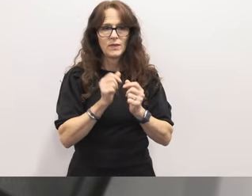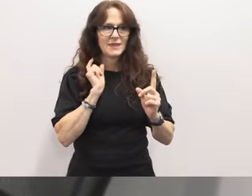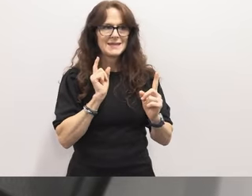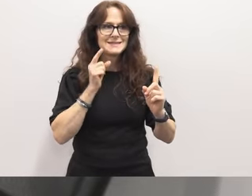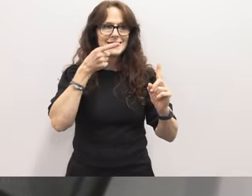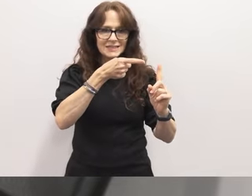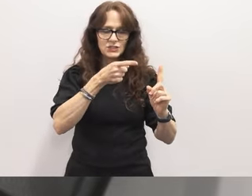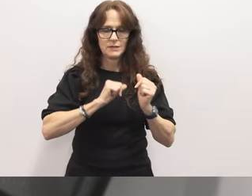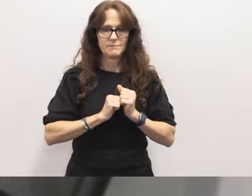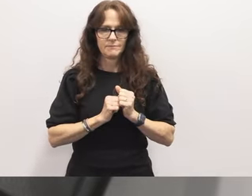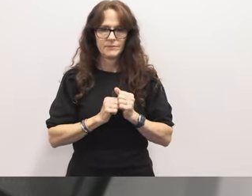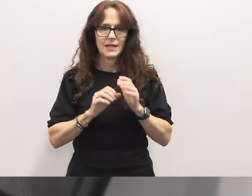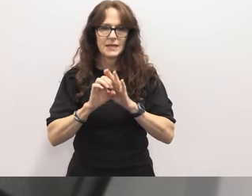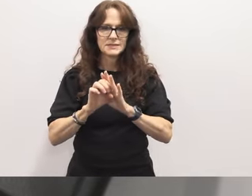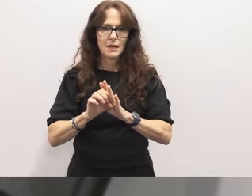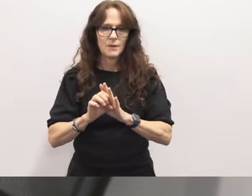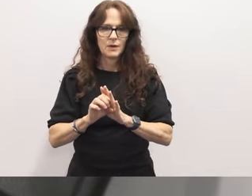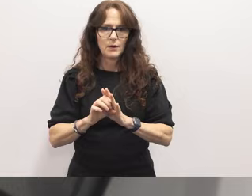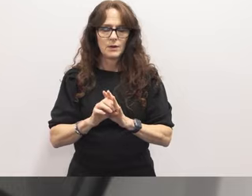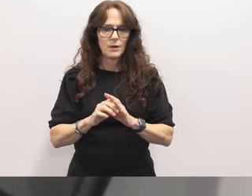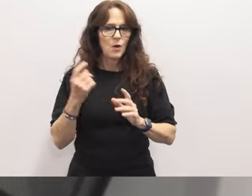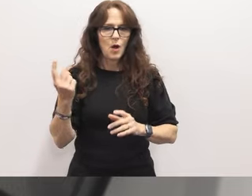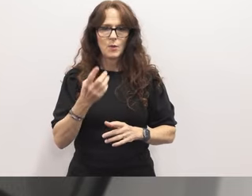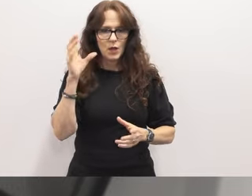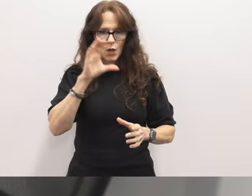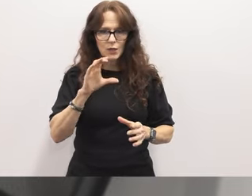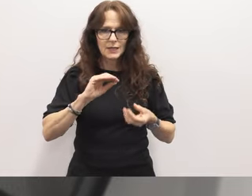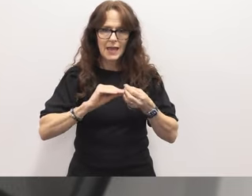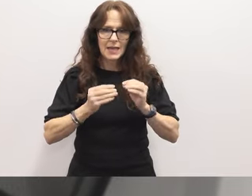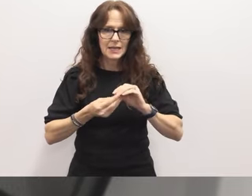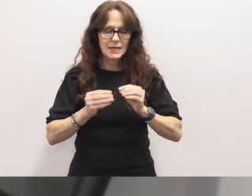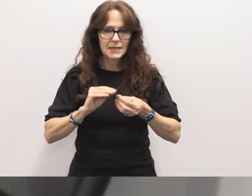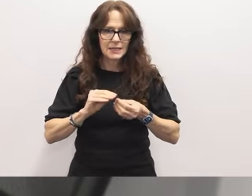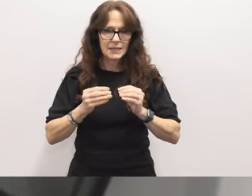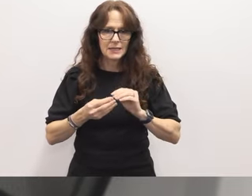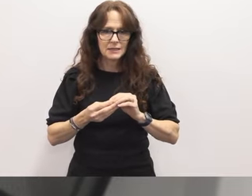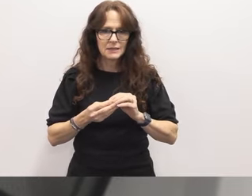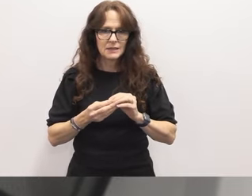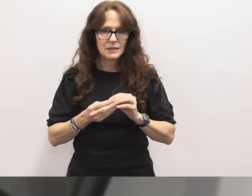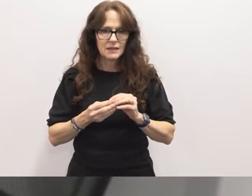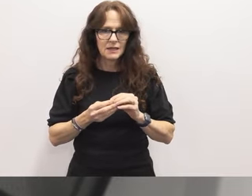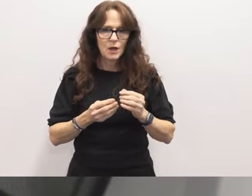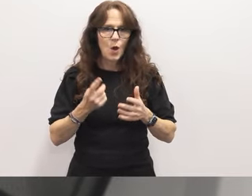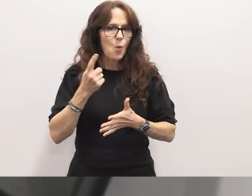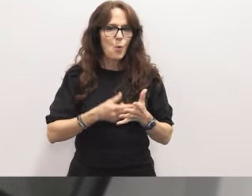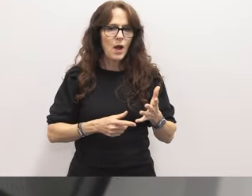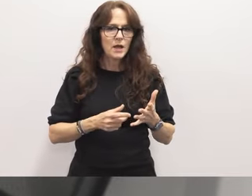So for example, we constantly are looking at data and we look at what do our students need.